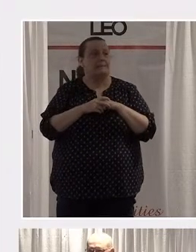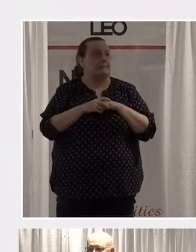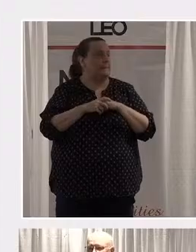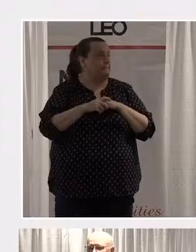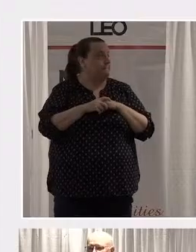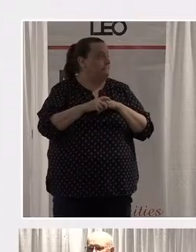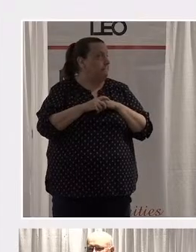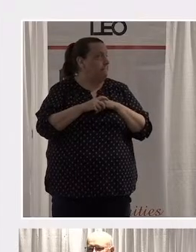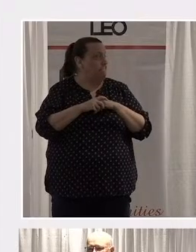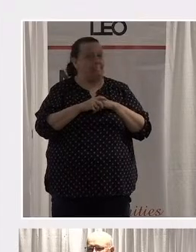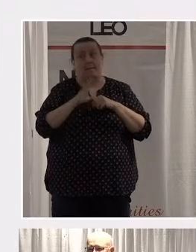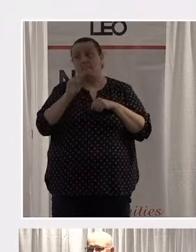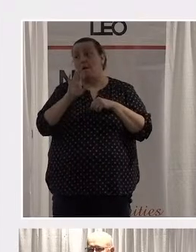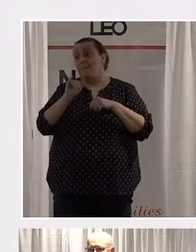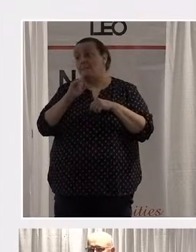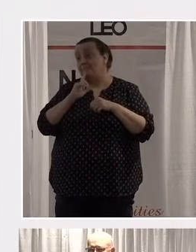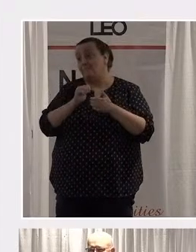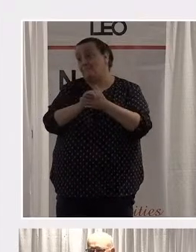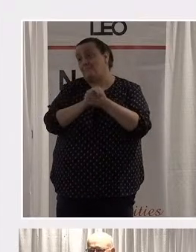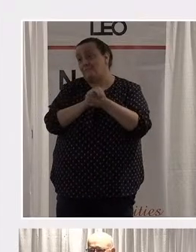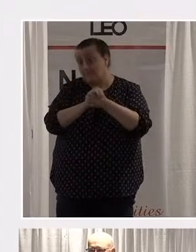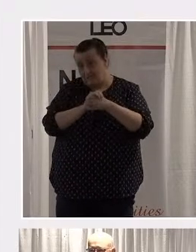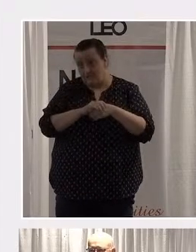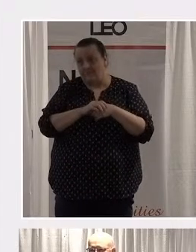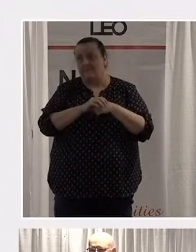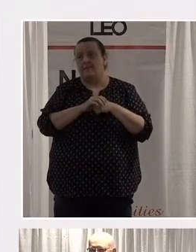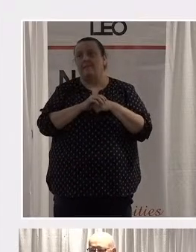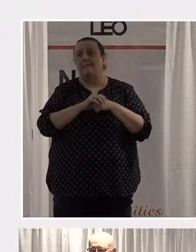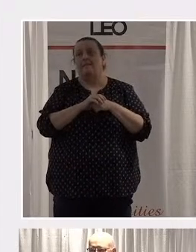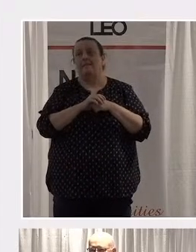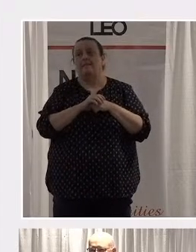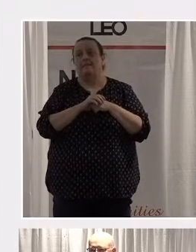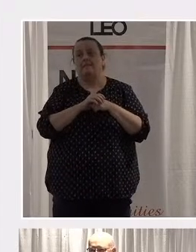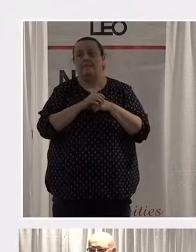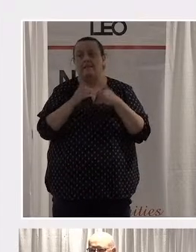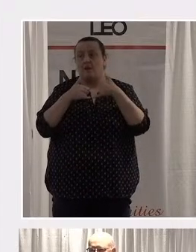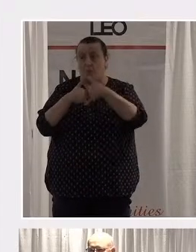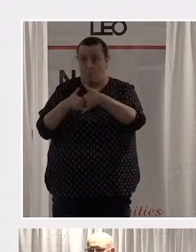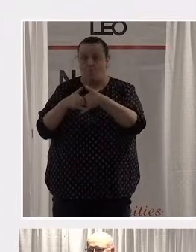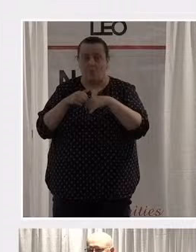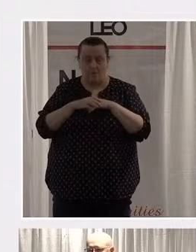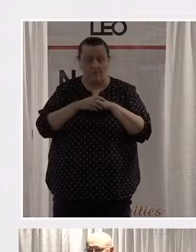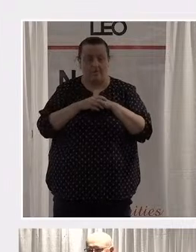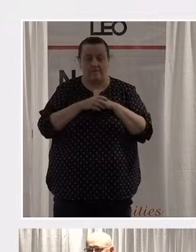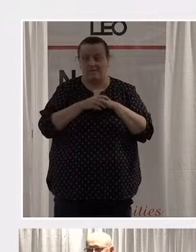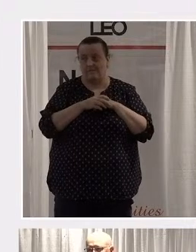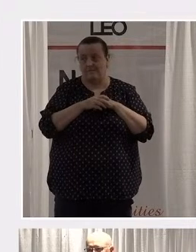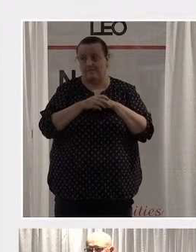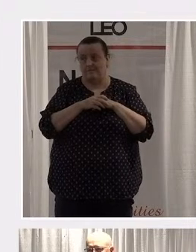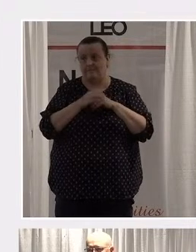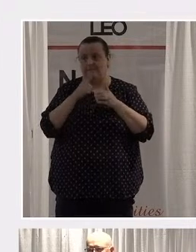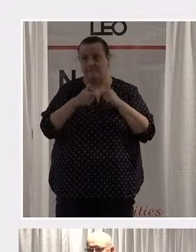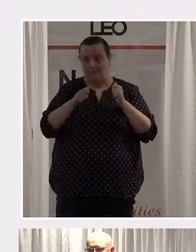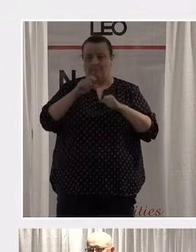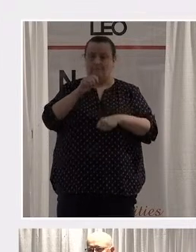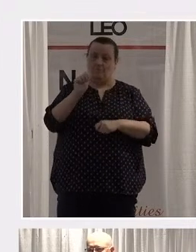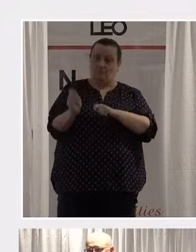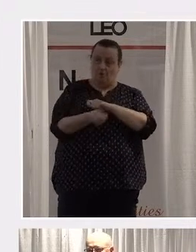BOBBY, CONGRATULATIONS TO RECEIVING THE AWARD FROM THE AWARD FROM GOLF NOVA SCOTIA